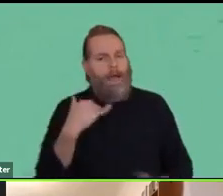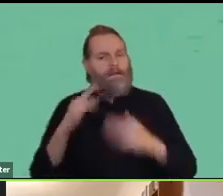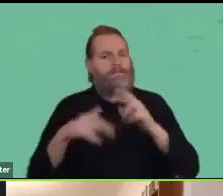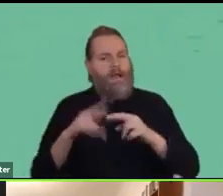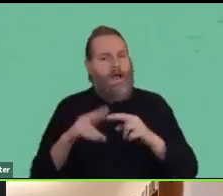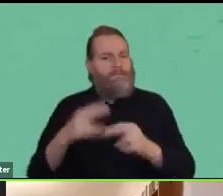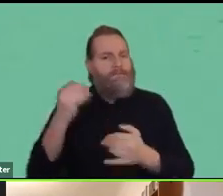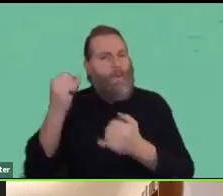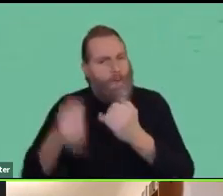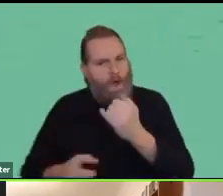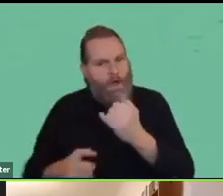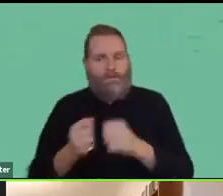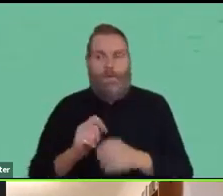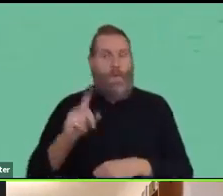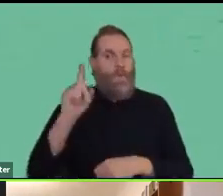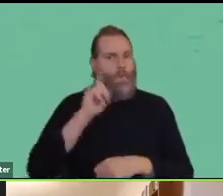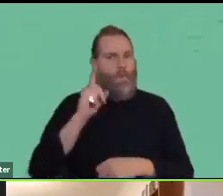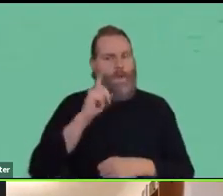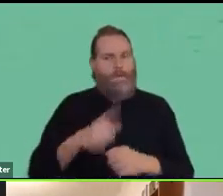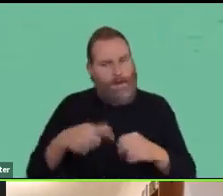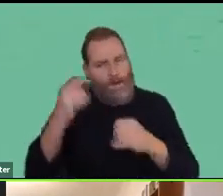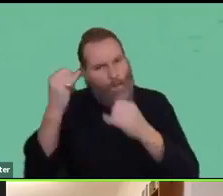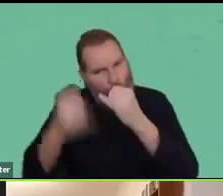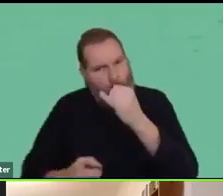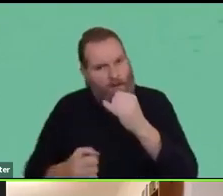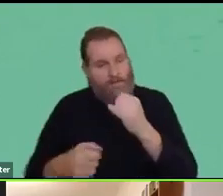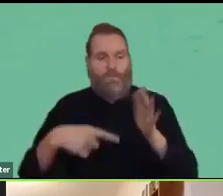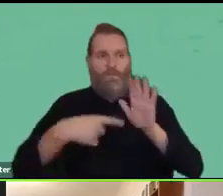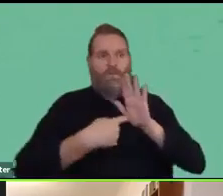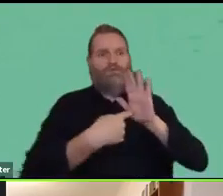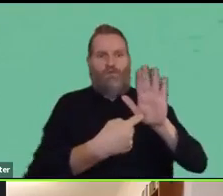do worse, we're going to highlight that, we're going to highlight the low paid